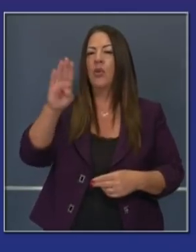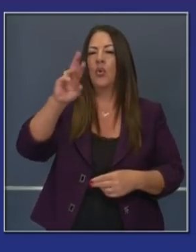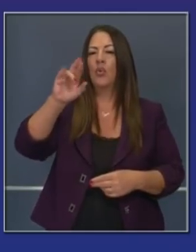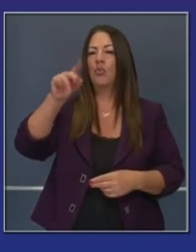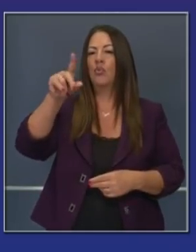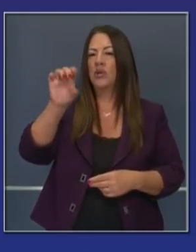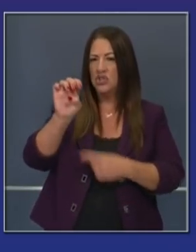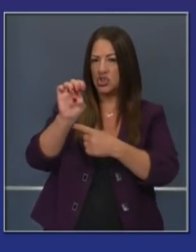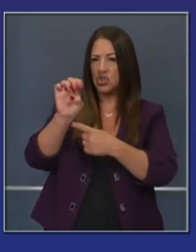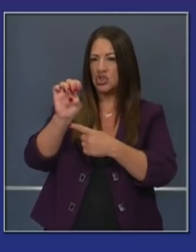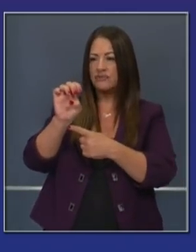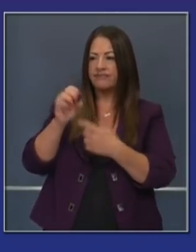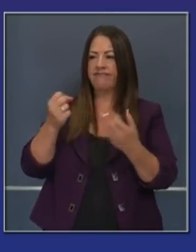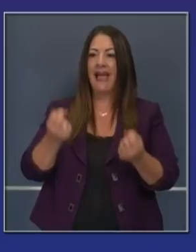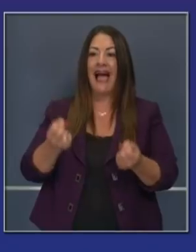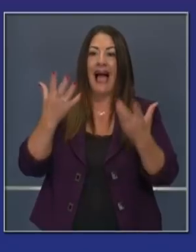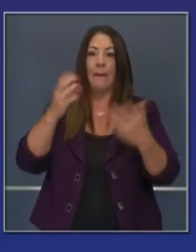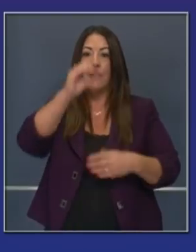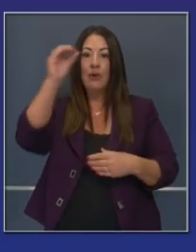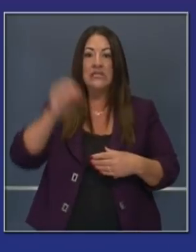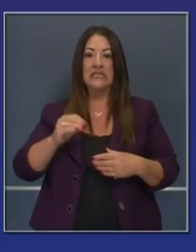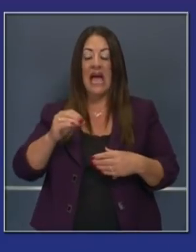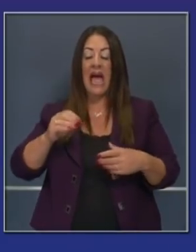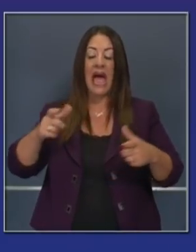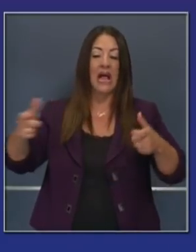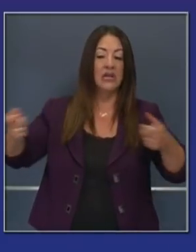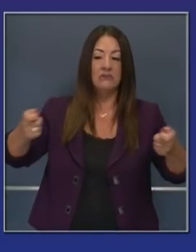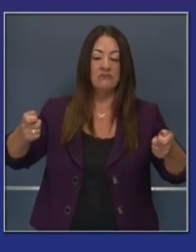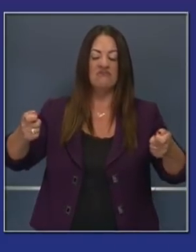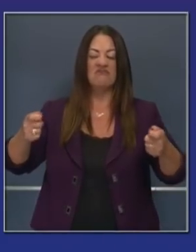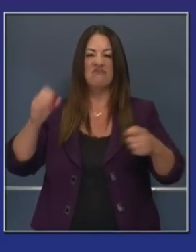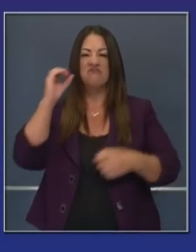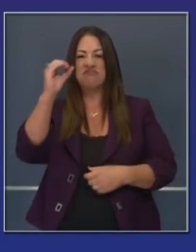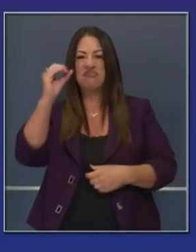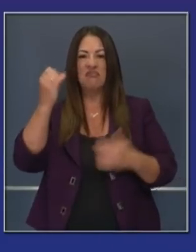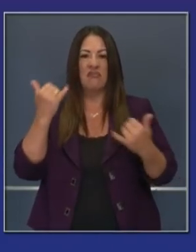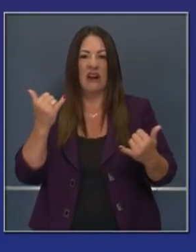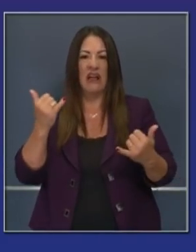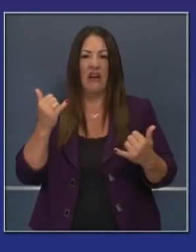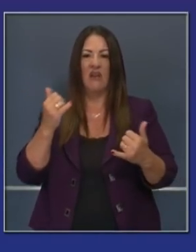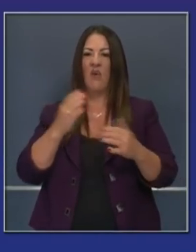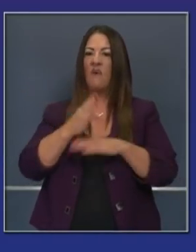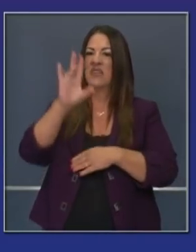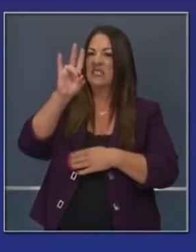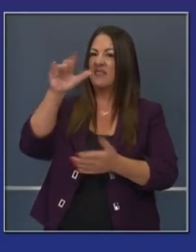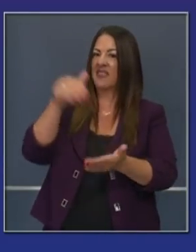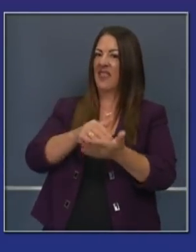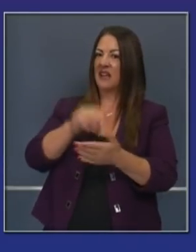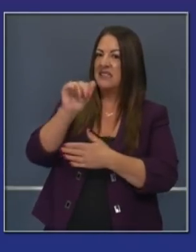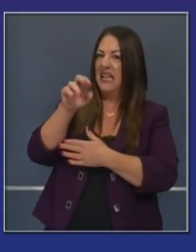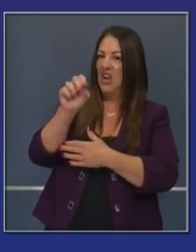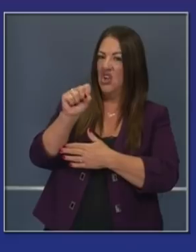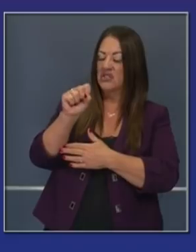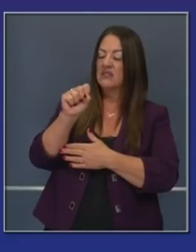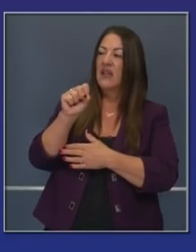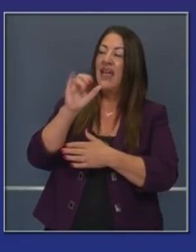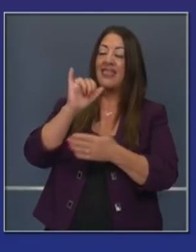THEIR RESPONSIVENESS. THE BLUE RECOLLECTER RIDGE FIRE ALSO IN ORANGE COUNTY.